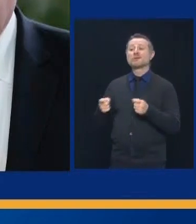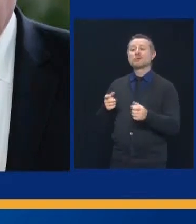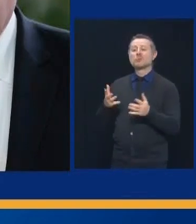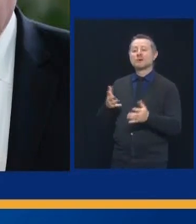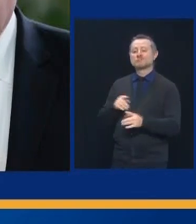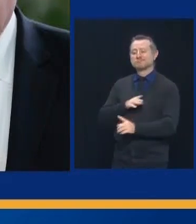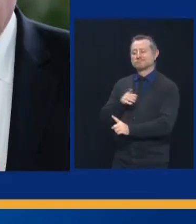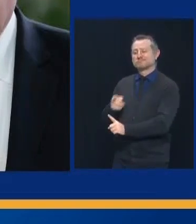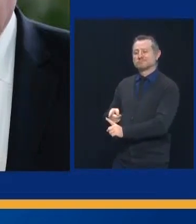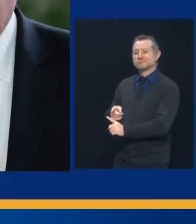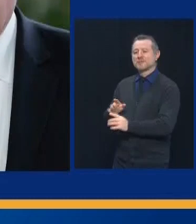PANDEMIC.